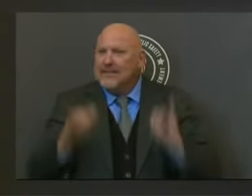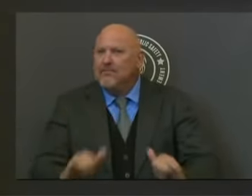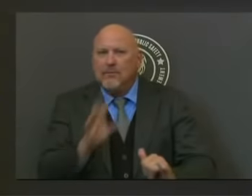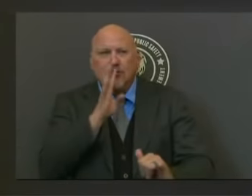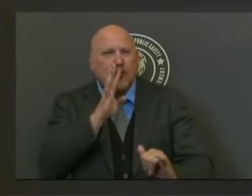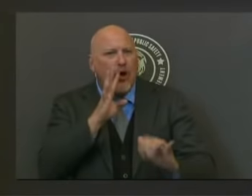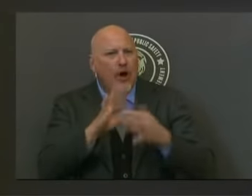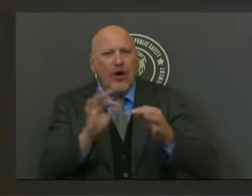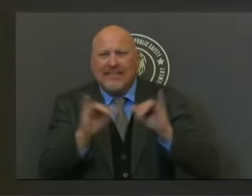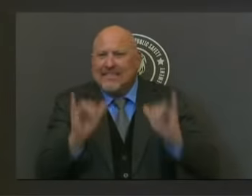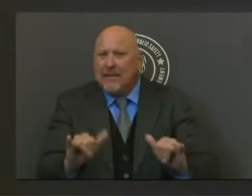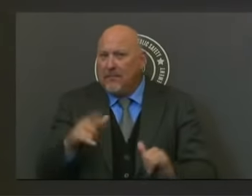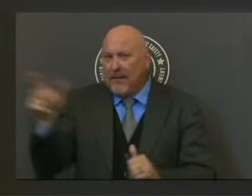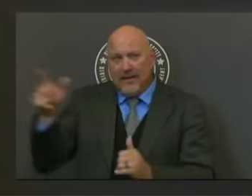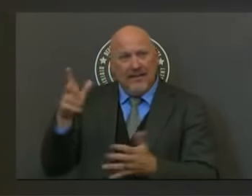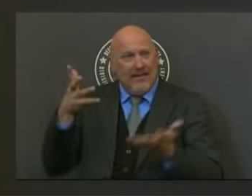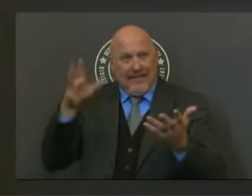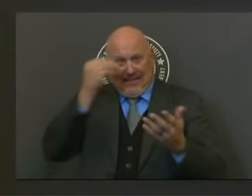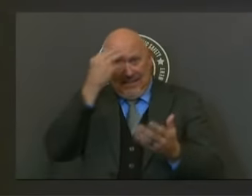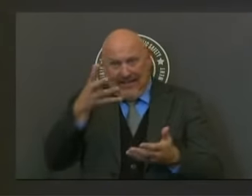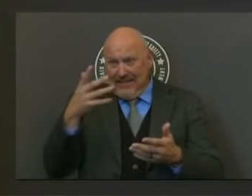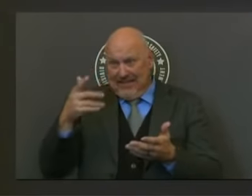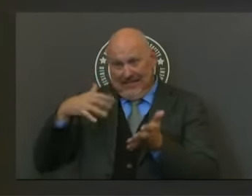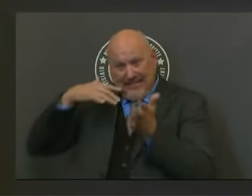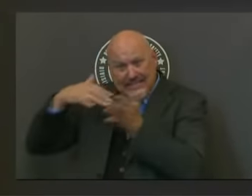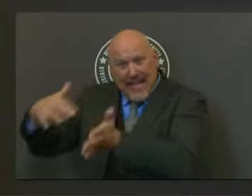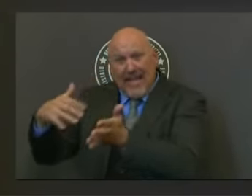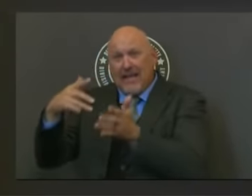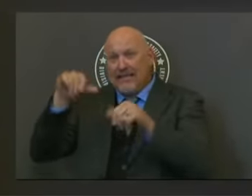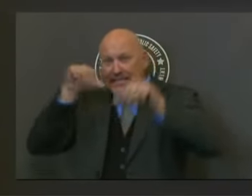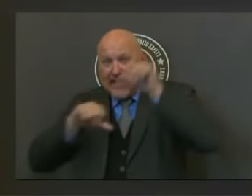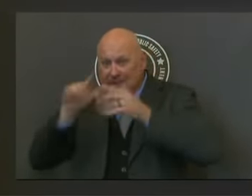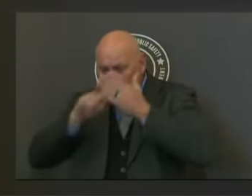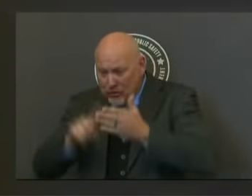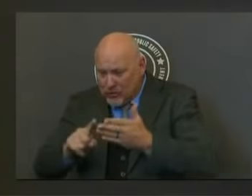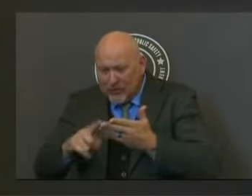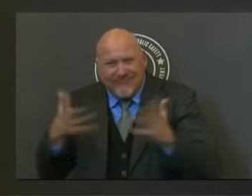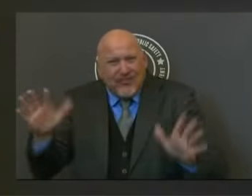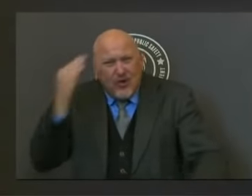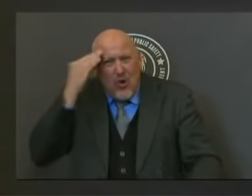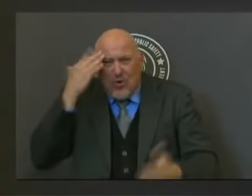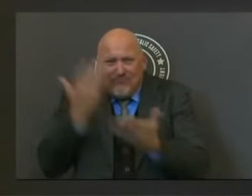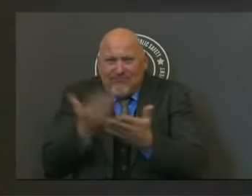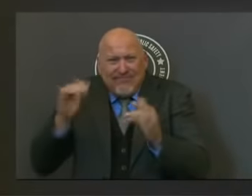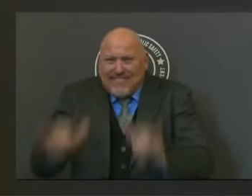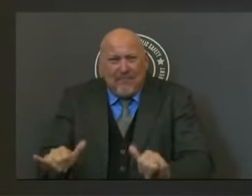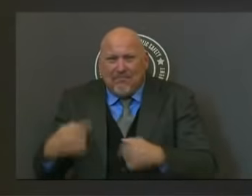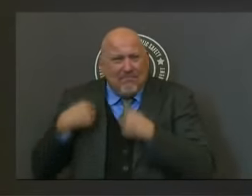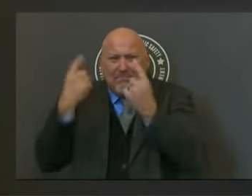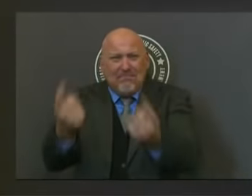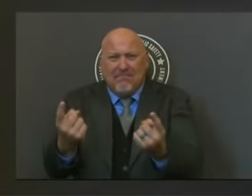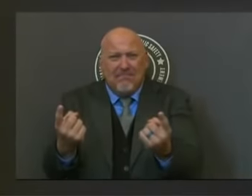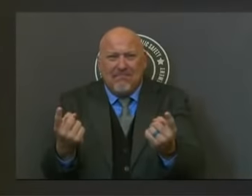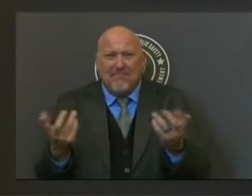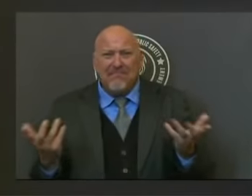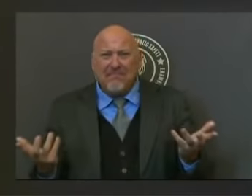symptoms of covert nineteen